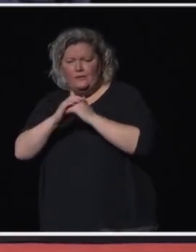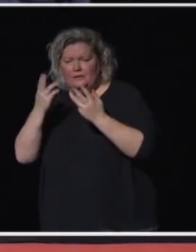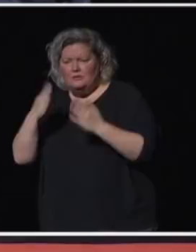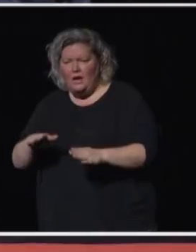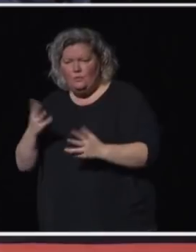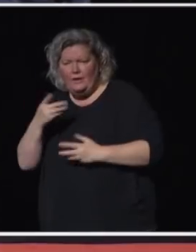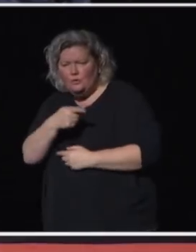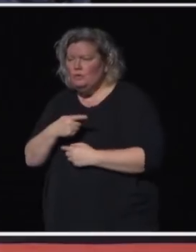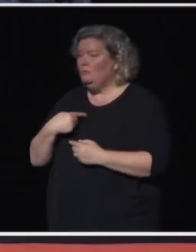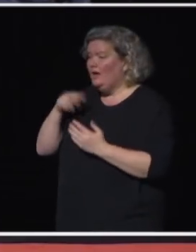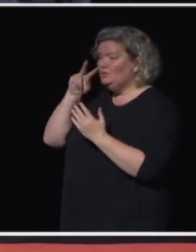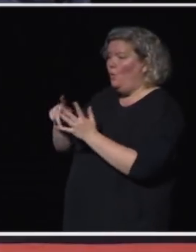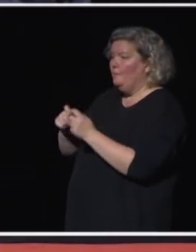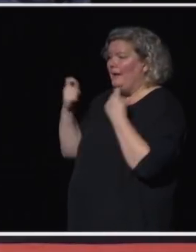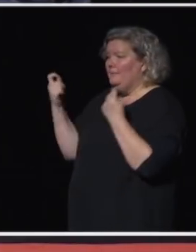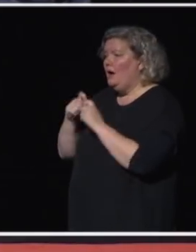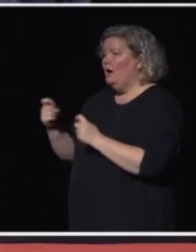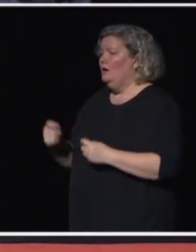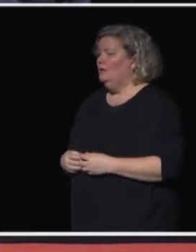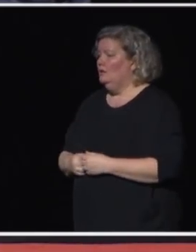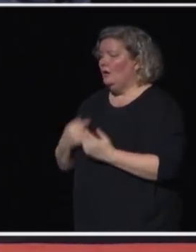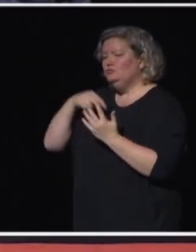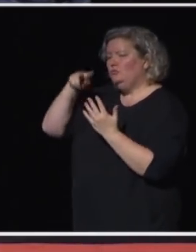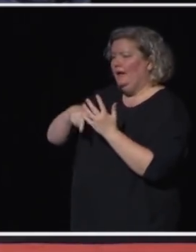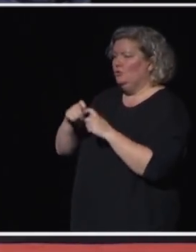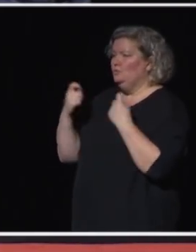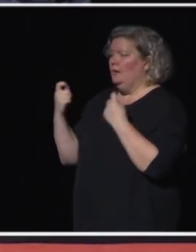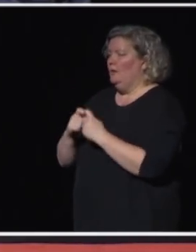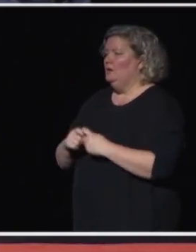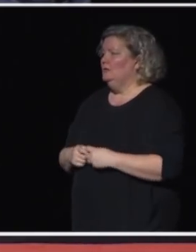I saw it in the paper.